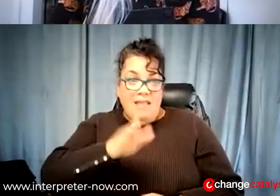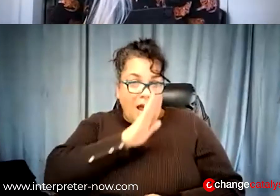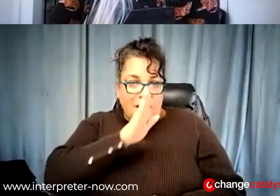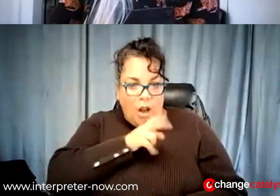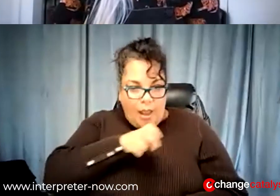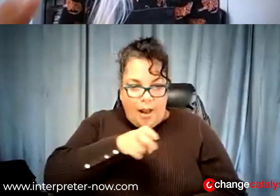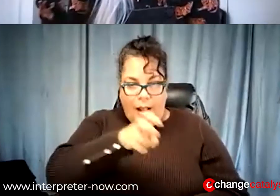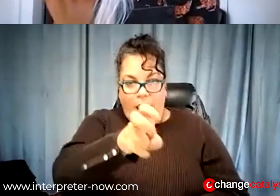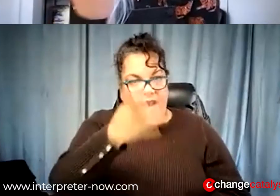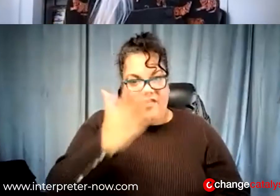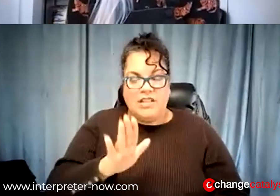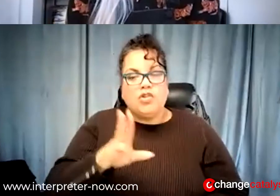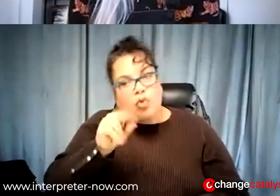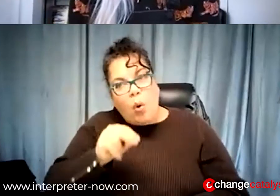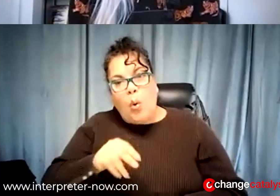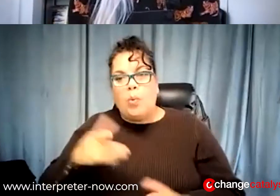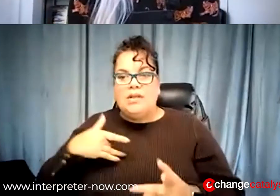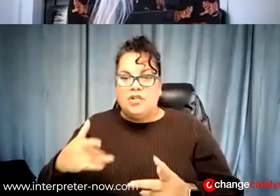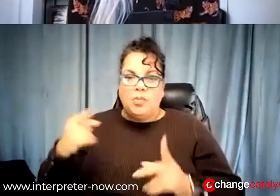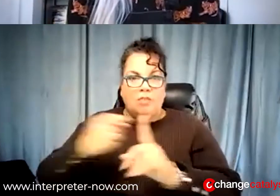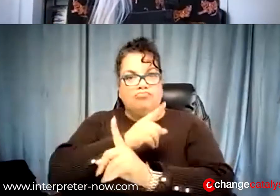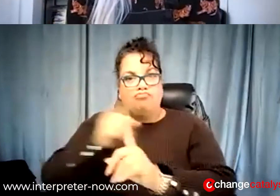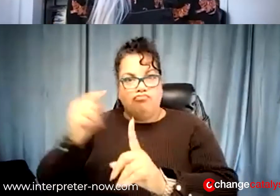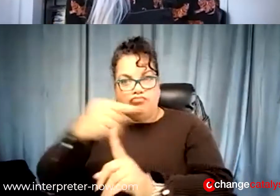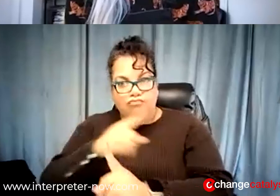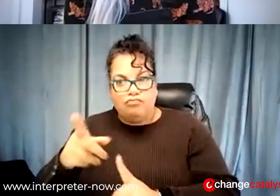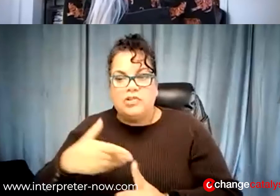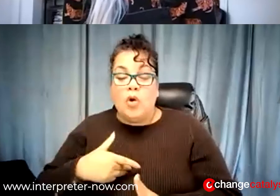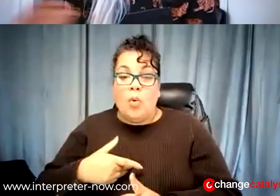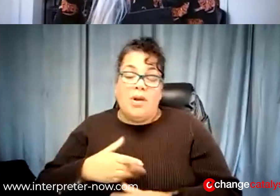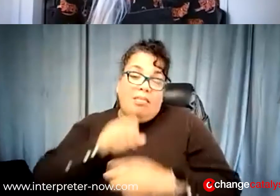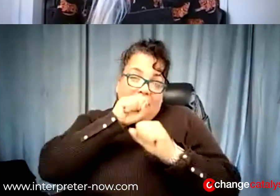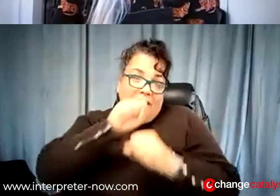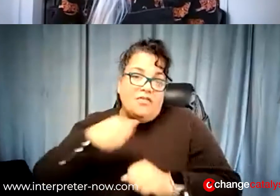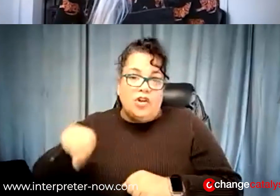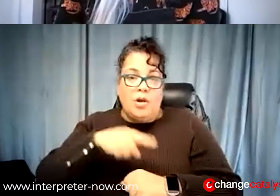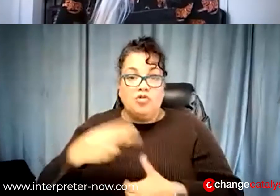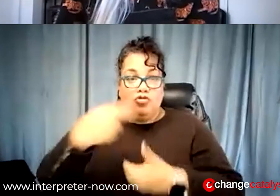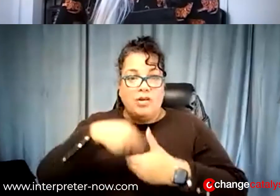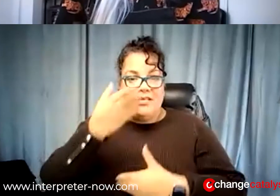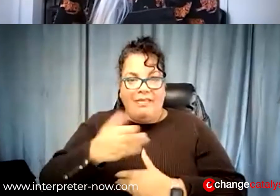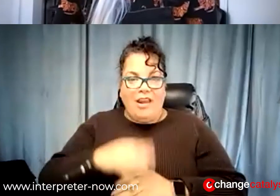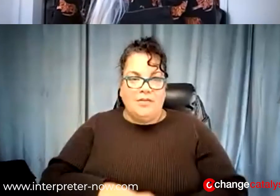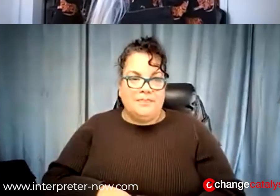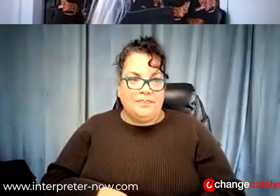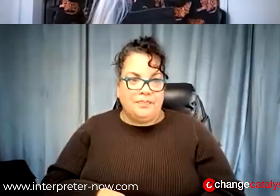So yeah, we'd love for you to join us there and sit and connect with us individually there